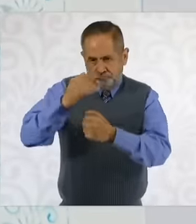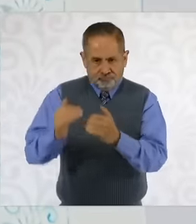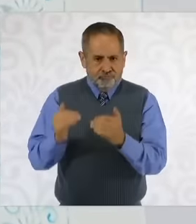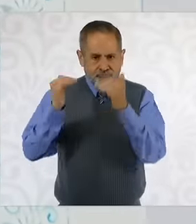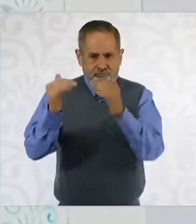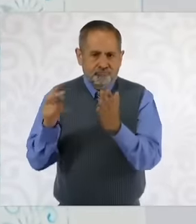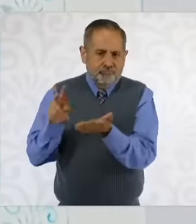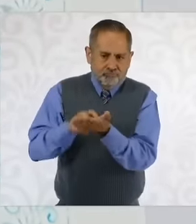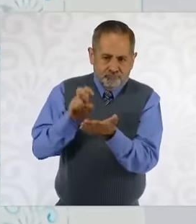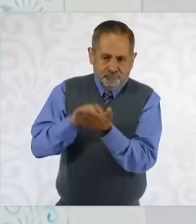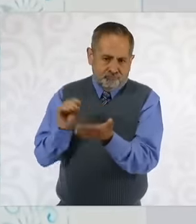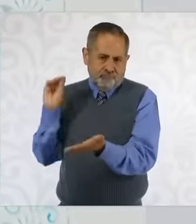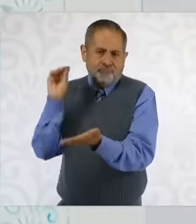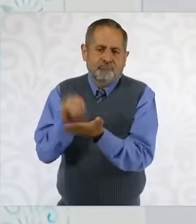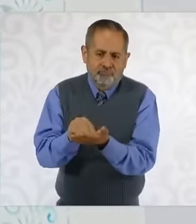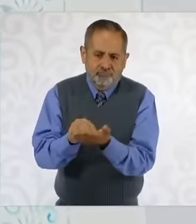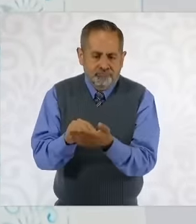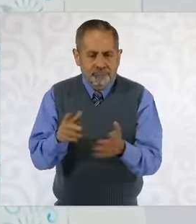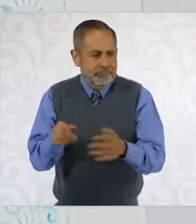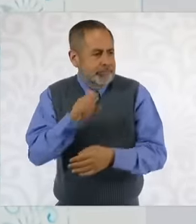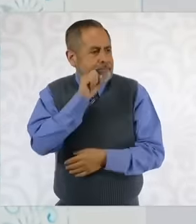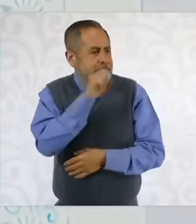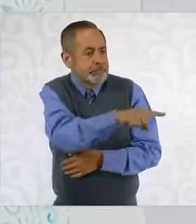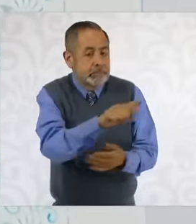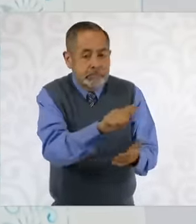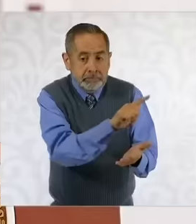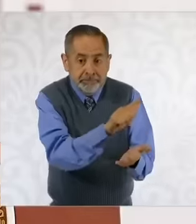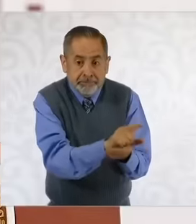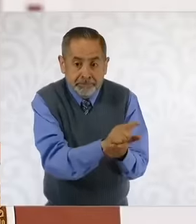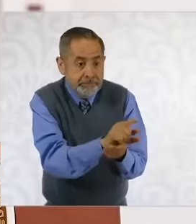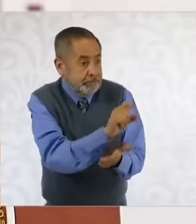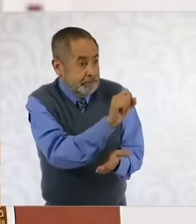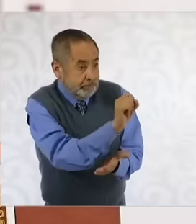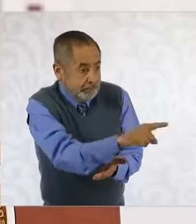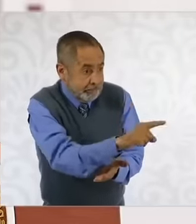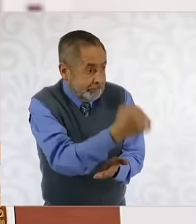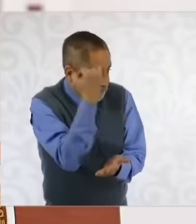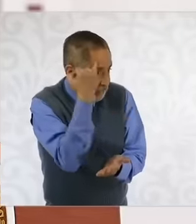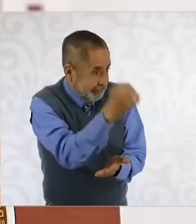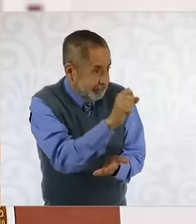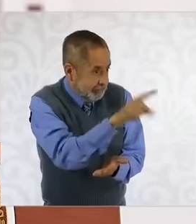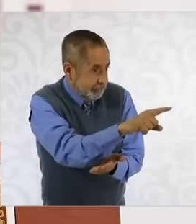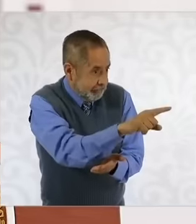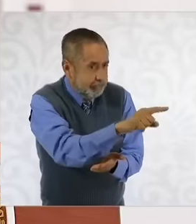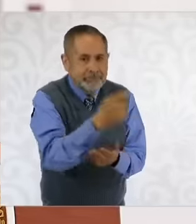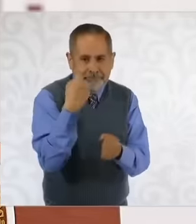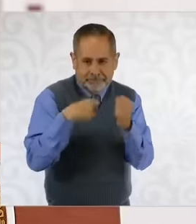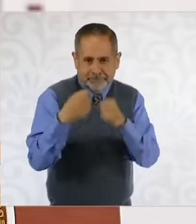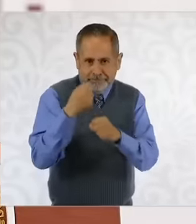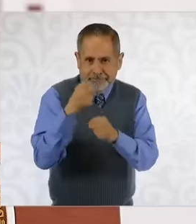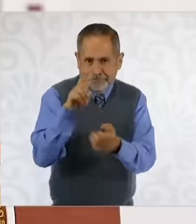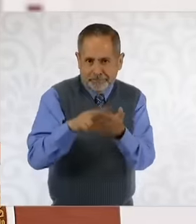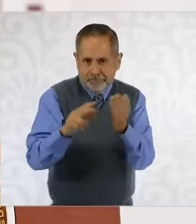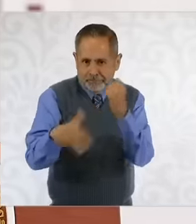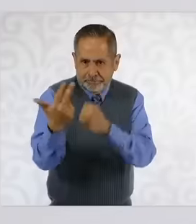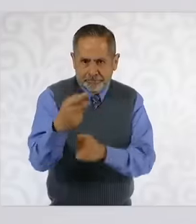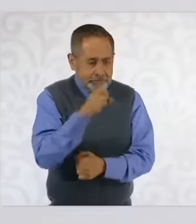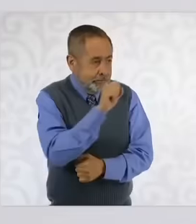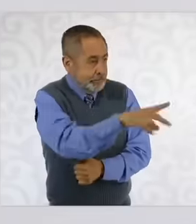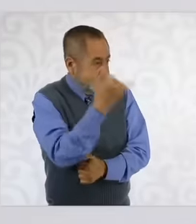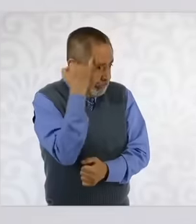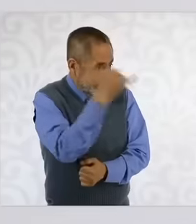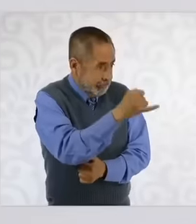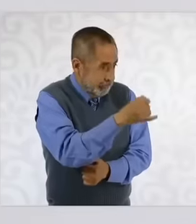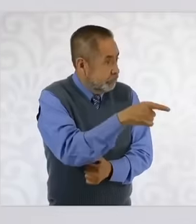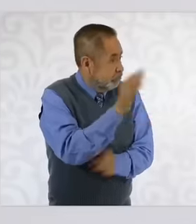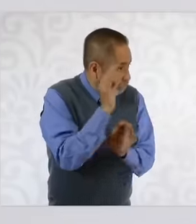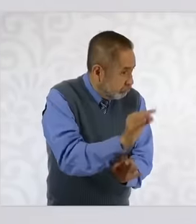within this framework of something that they proposed in 2013, the contradiction is His position is full of